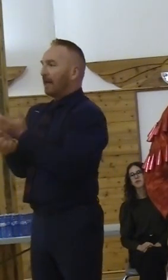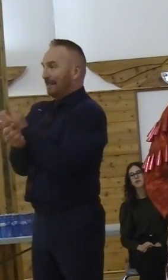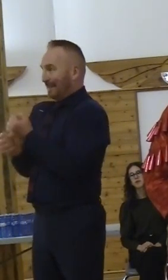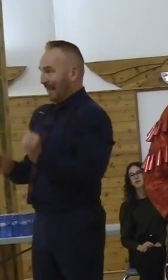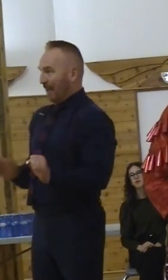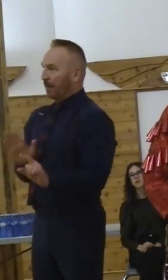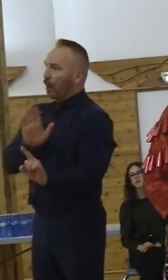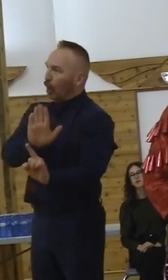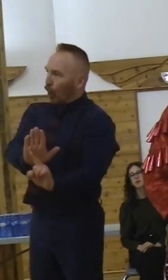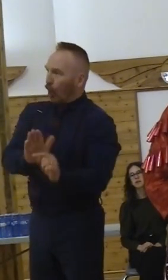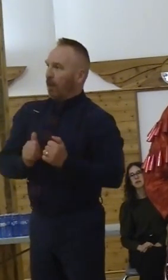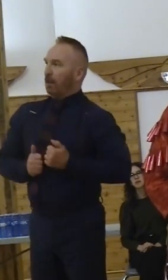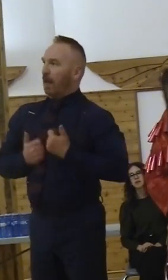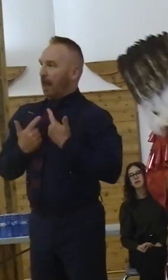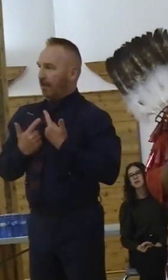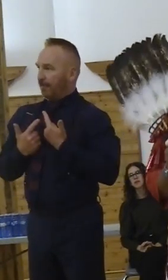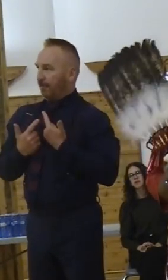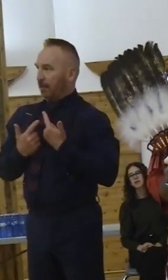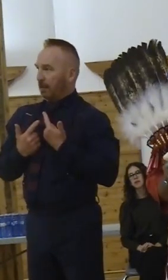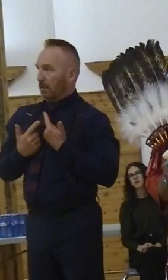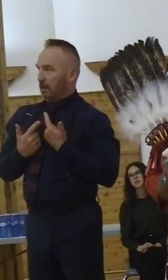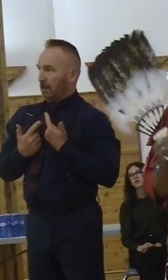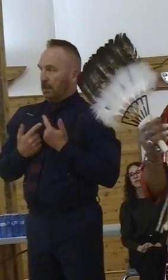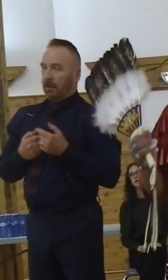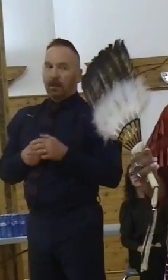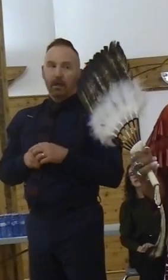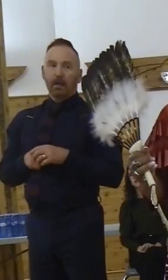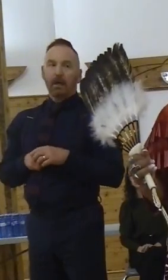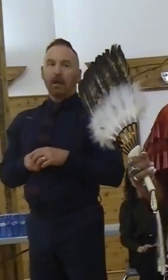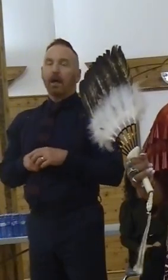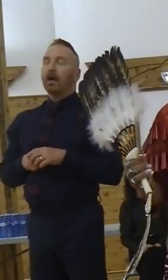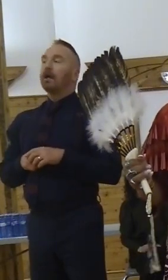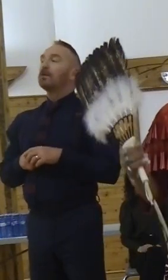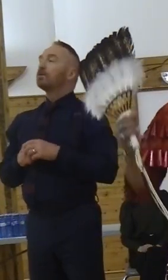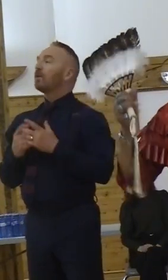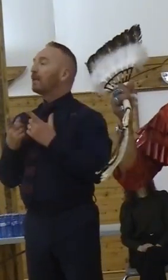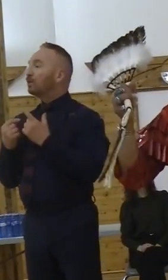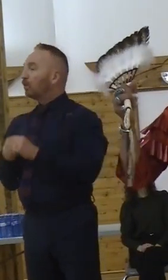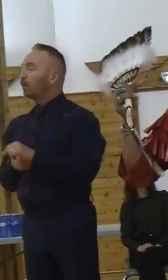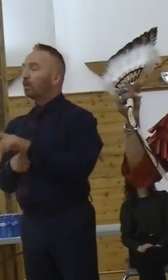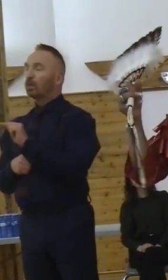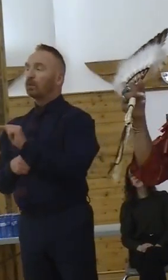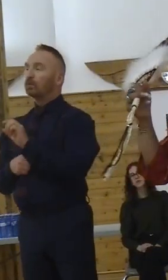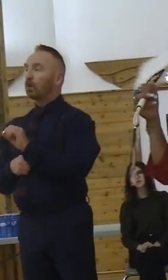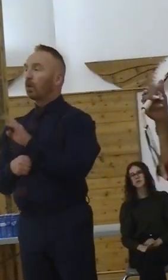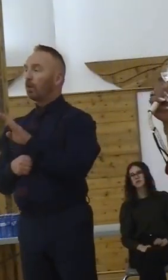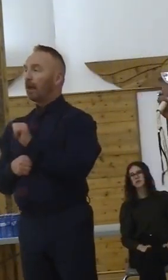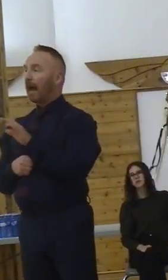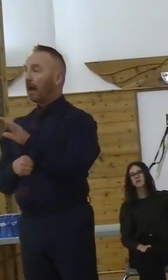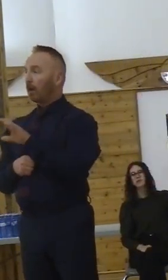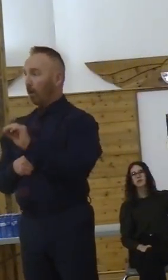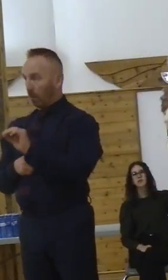This is when he put tobacco under his pillow, or whatever they used back then, and asked.